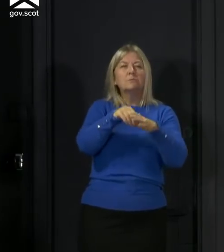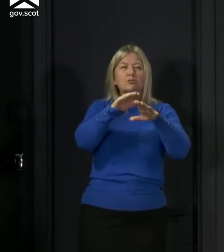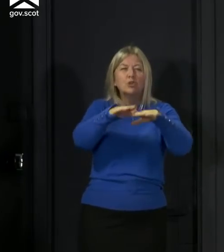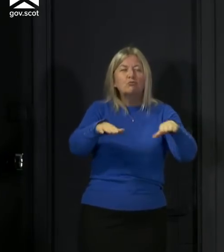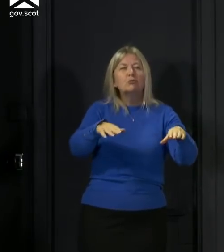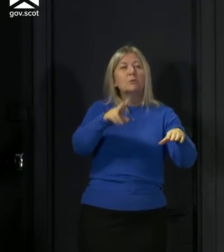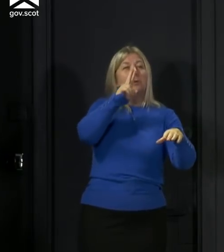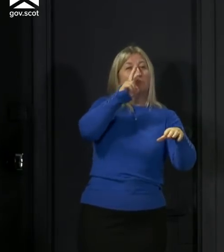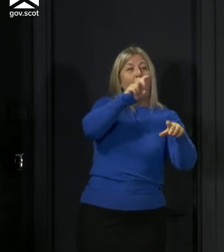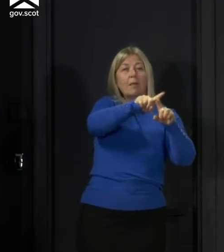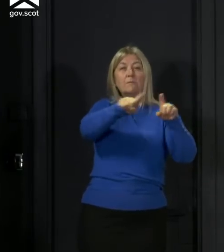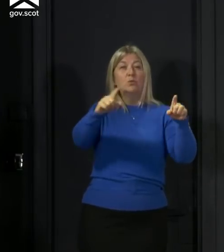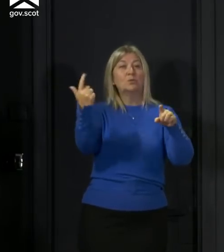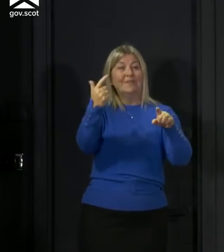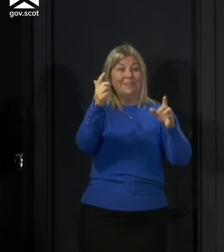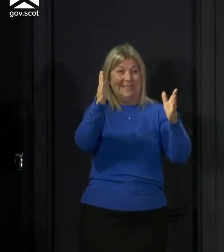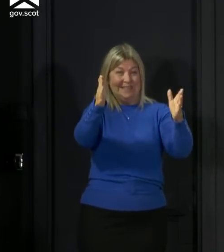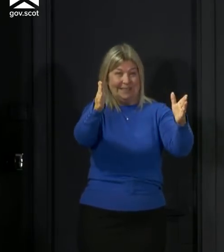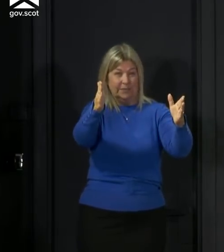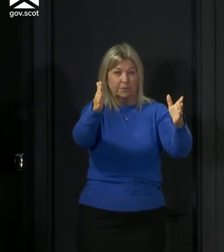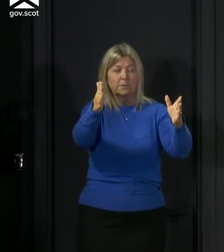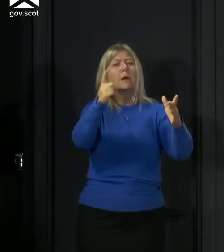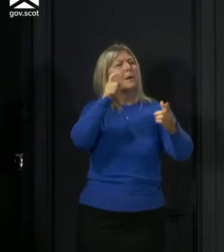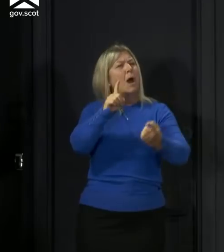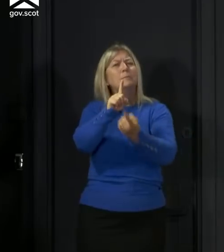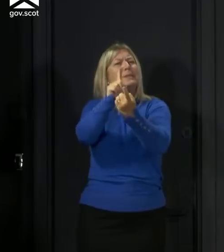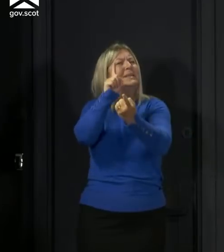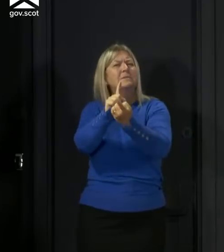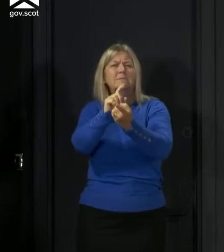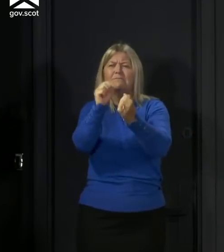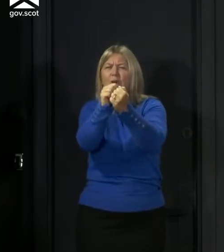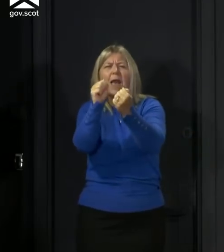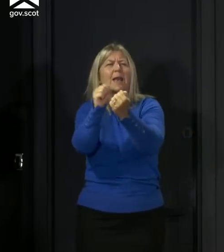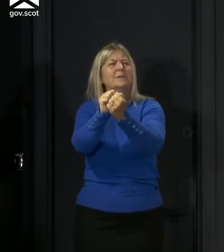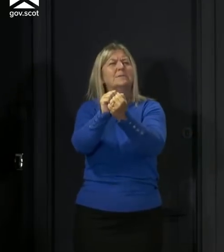groups of up to six, but they should still physically distance from one another.